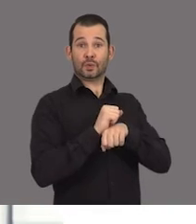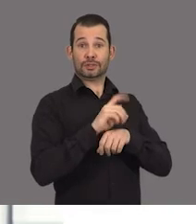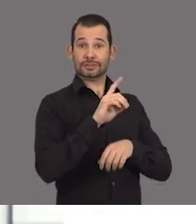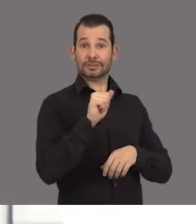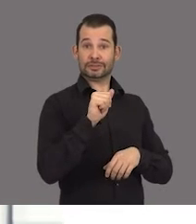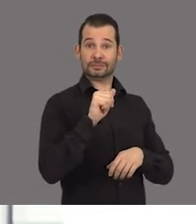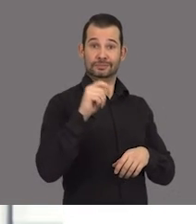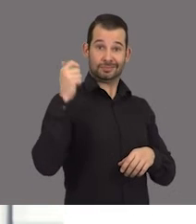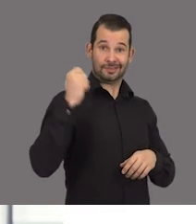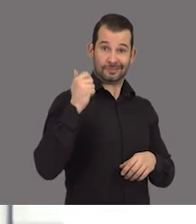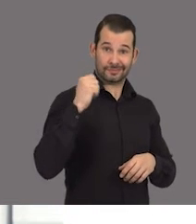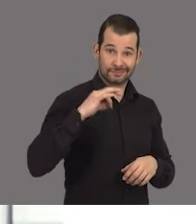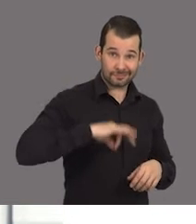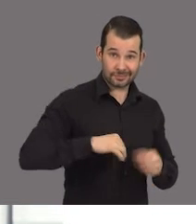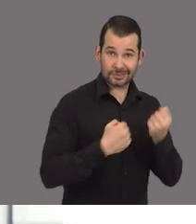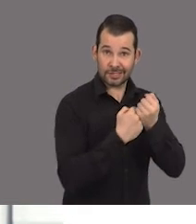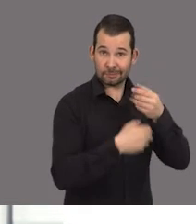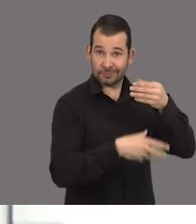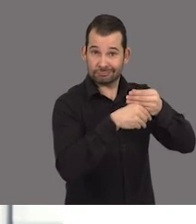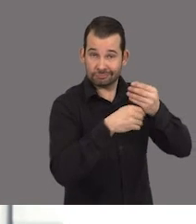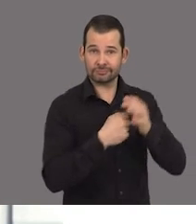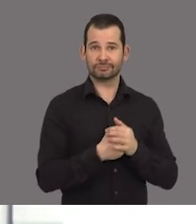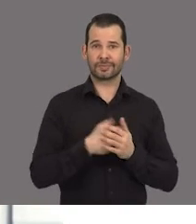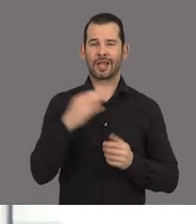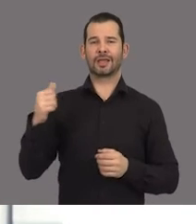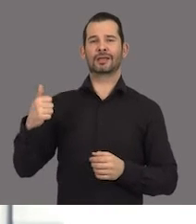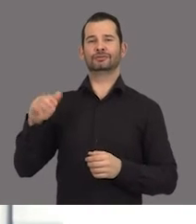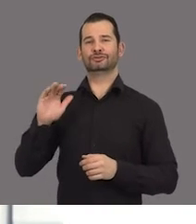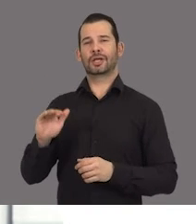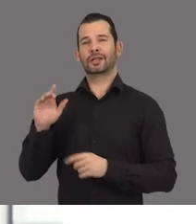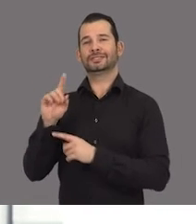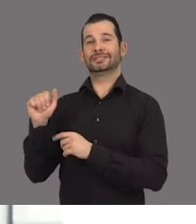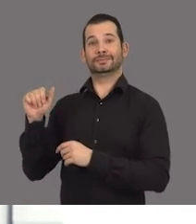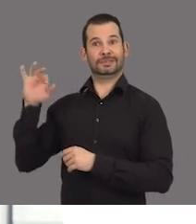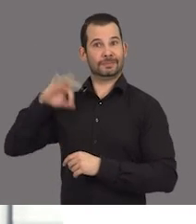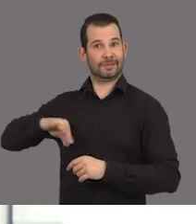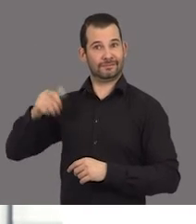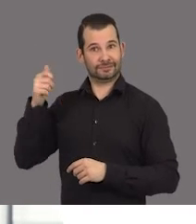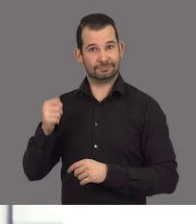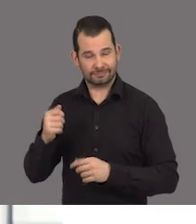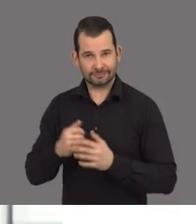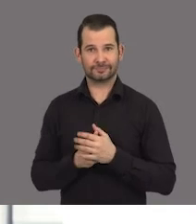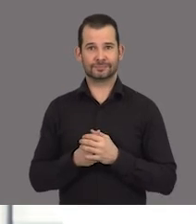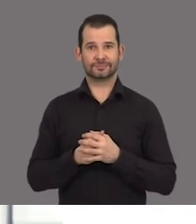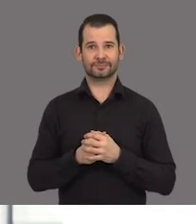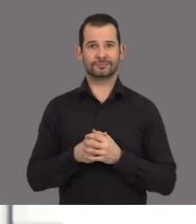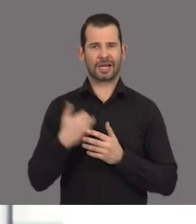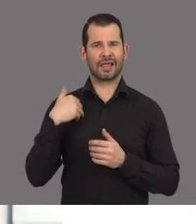To find out if your situation may qualify for the DTC, go to